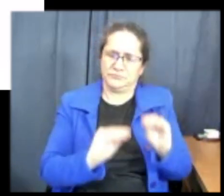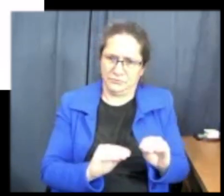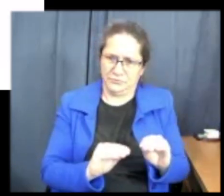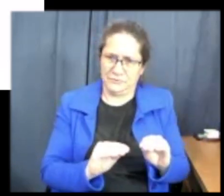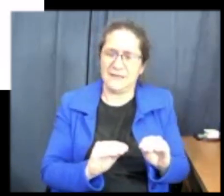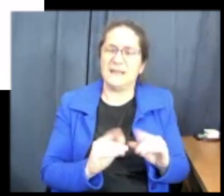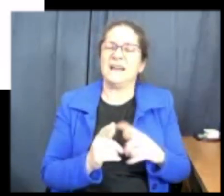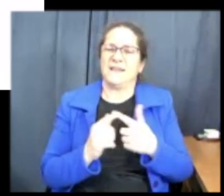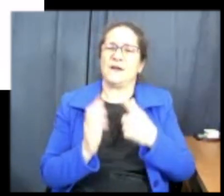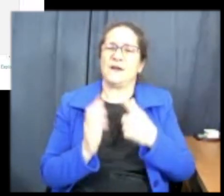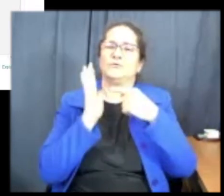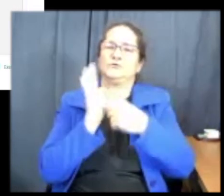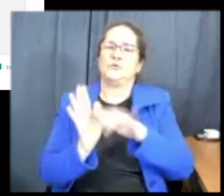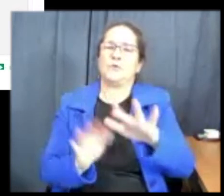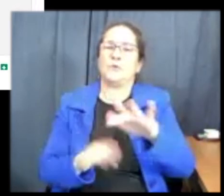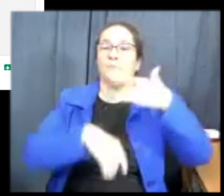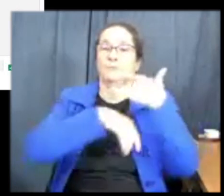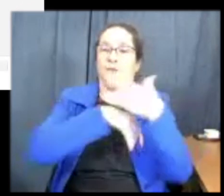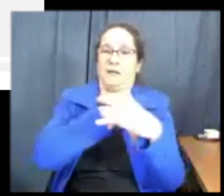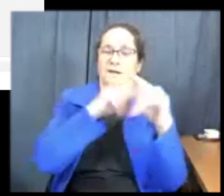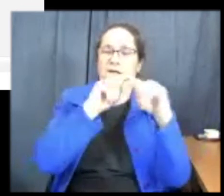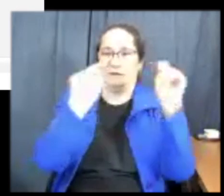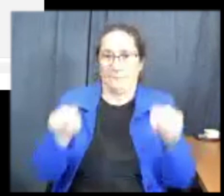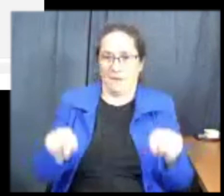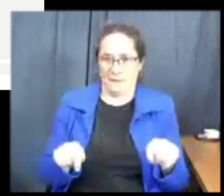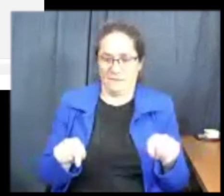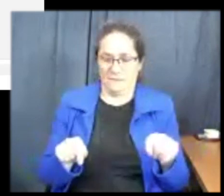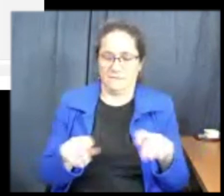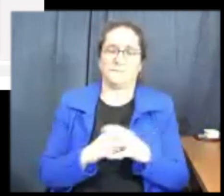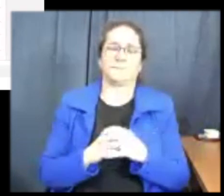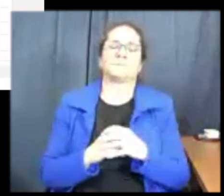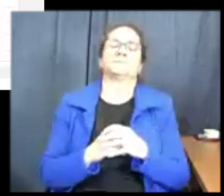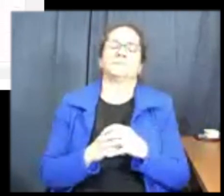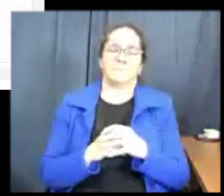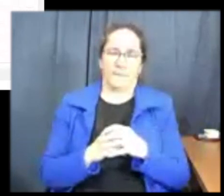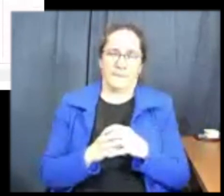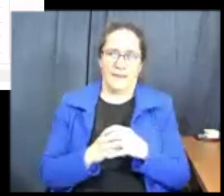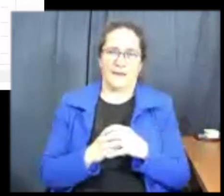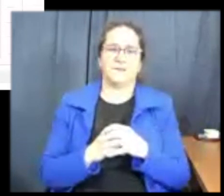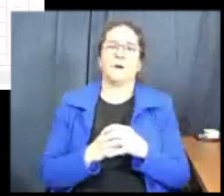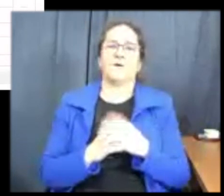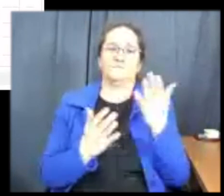that you guys will have access to. And so at the beginning so here is our template